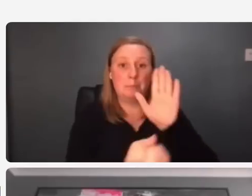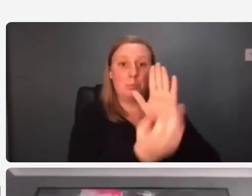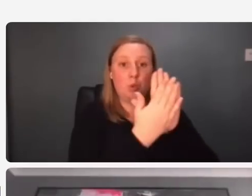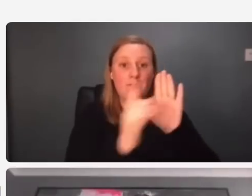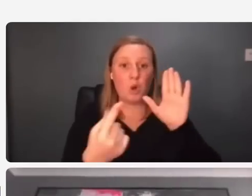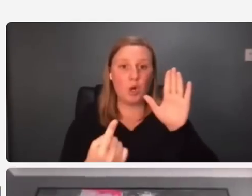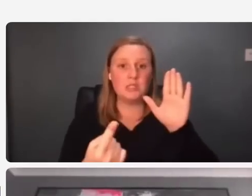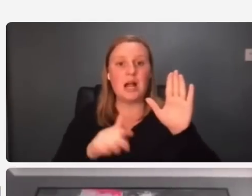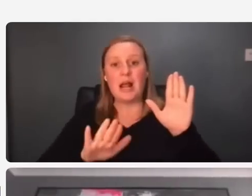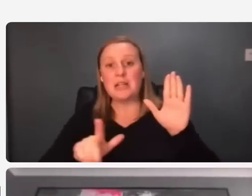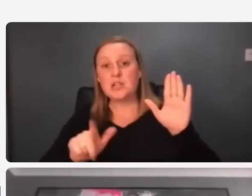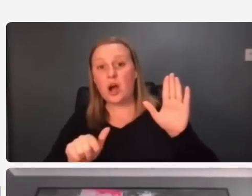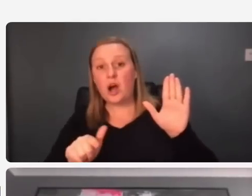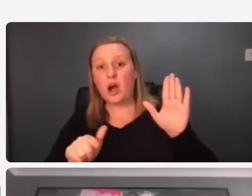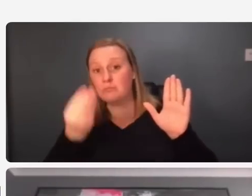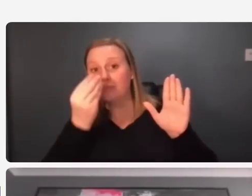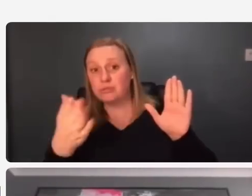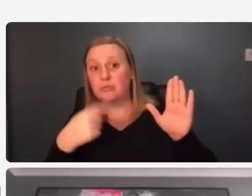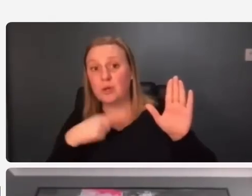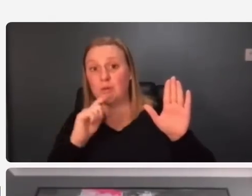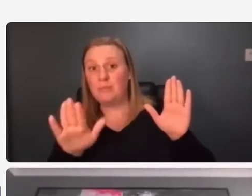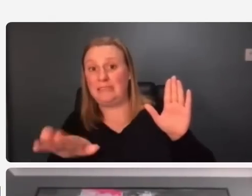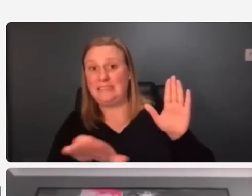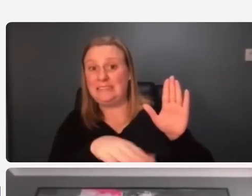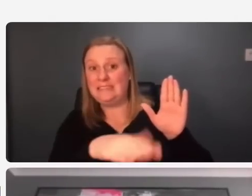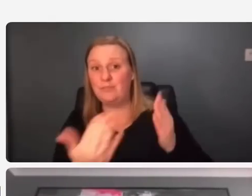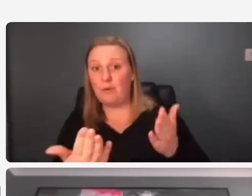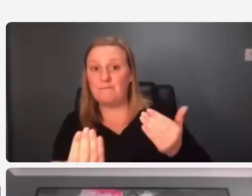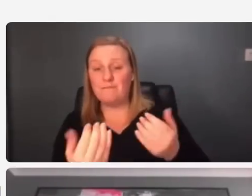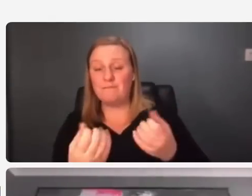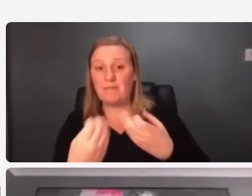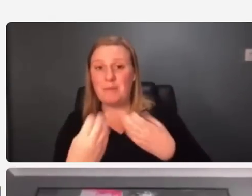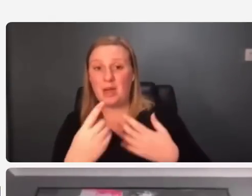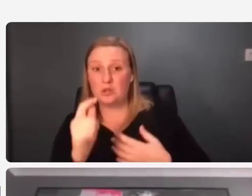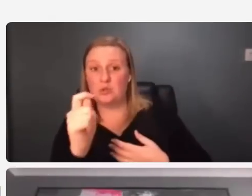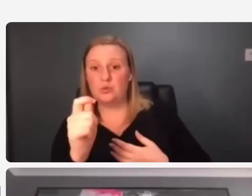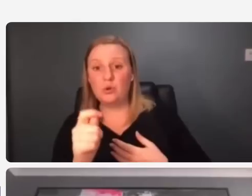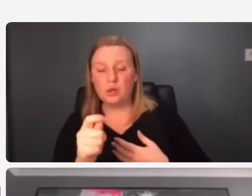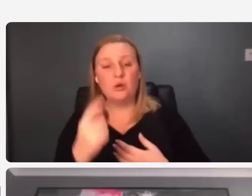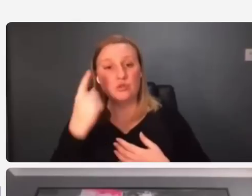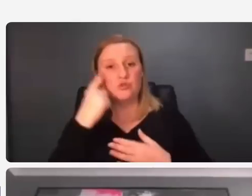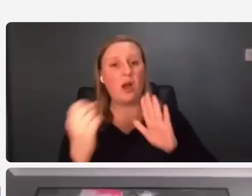It's not always possible to do that but where we can we do. We also are looking to do more things like this where